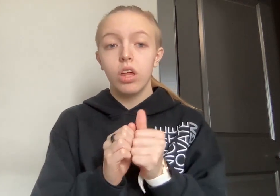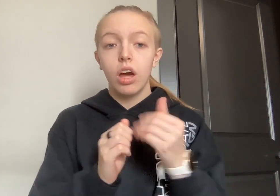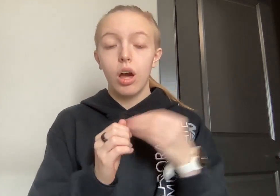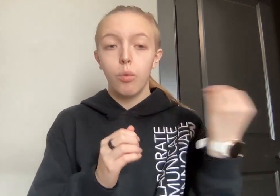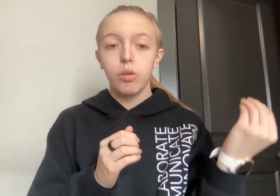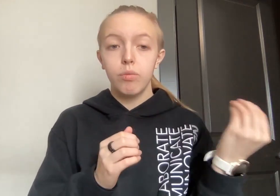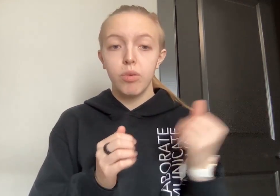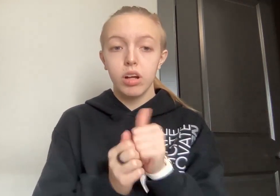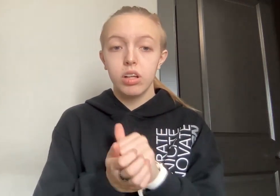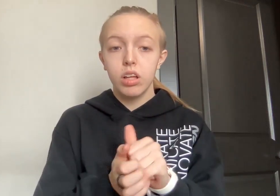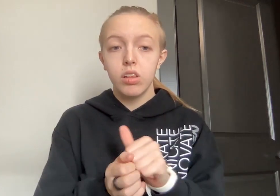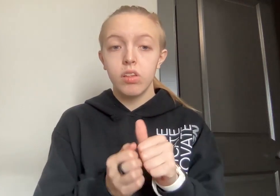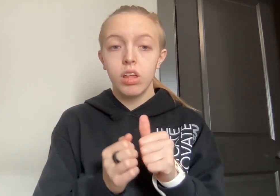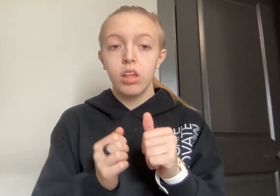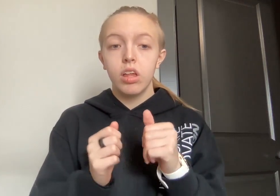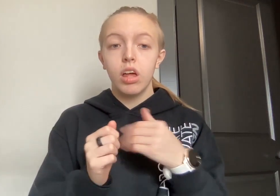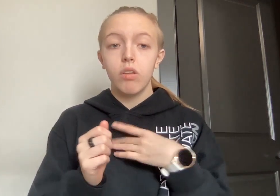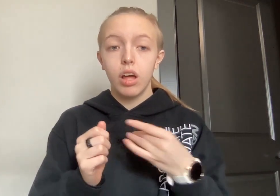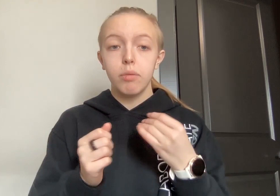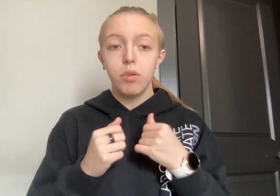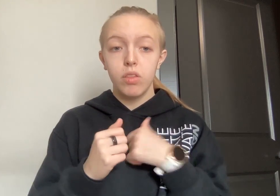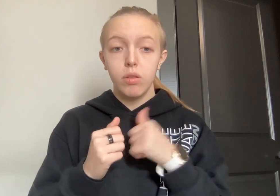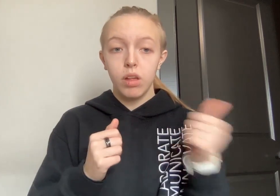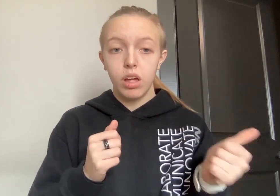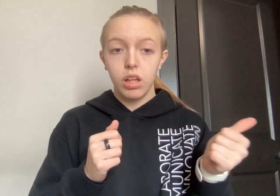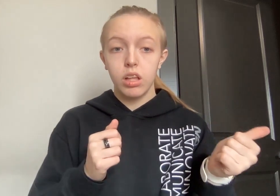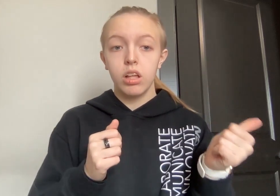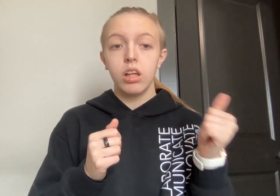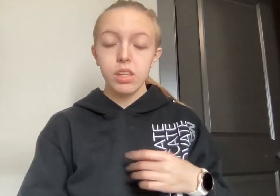our practice, like with any other skill,